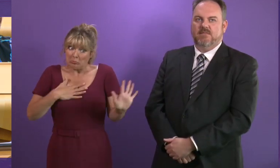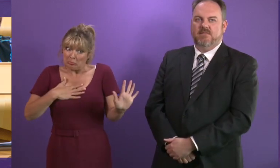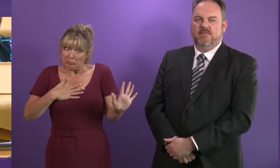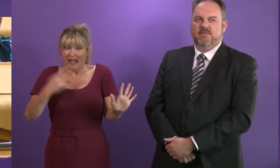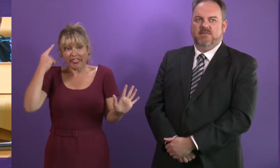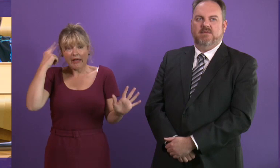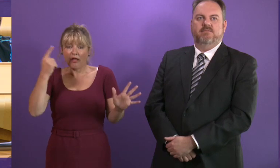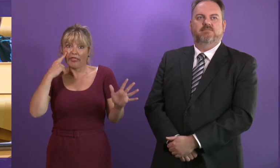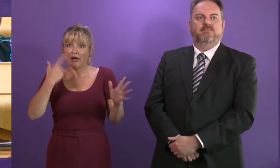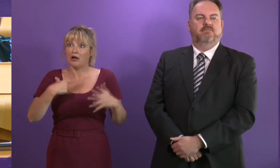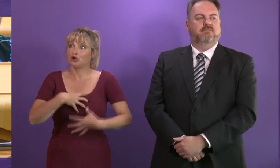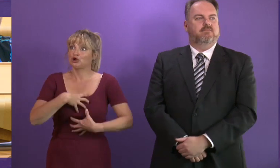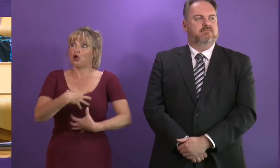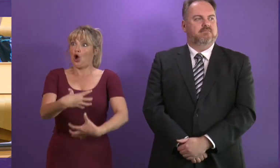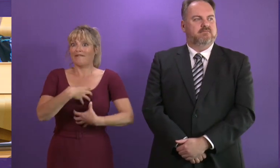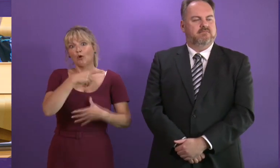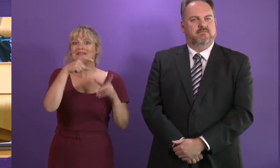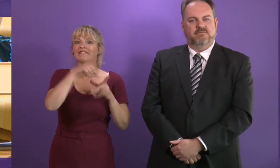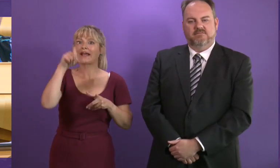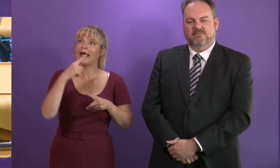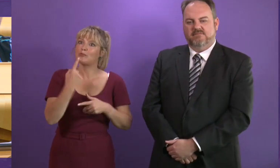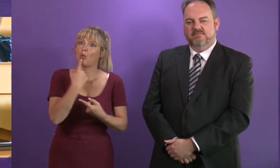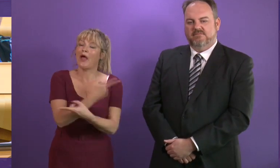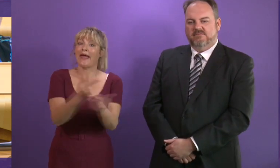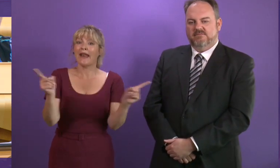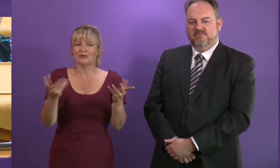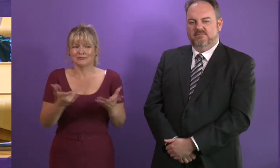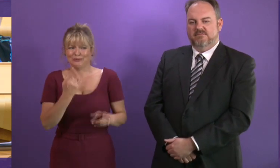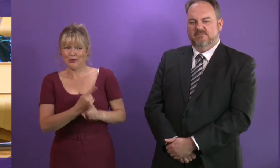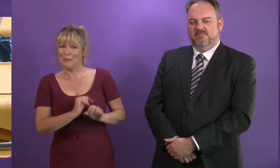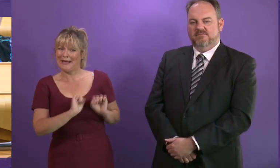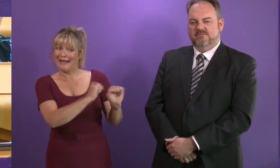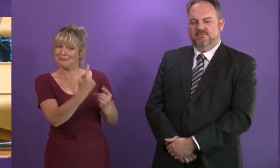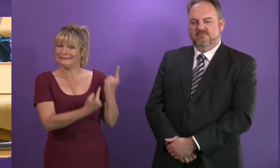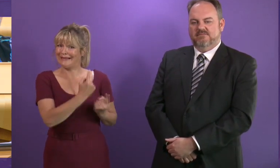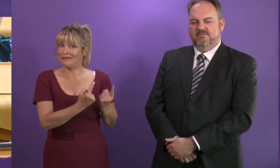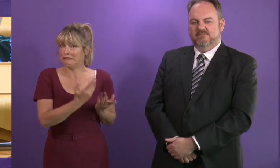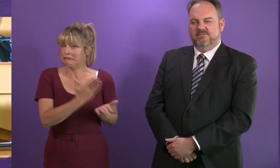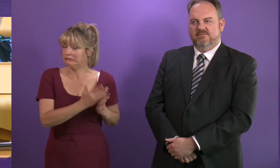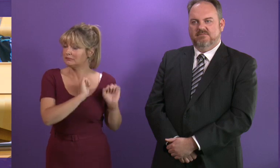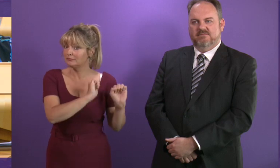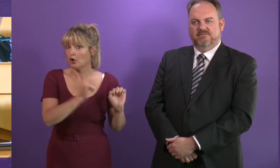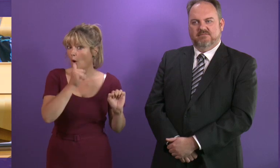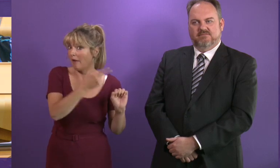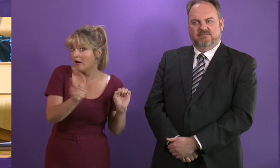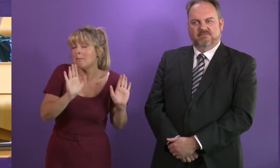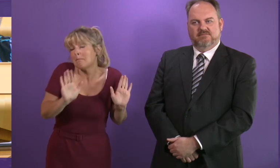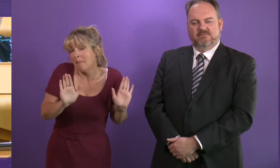David Cameron today say more about him than about anybody else, and they demonstrate the